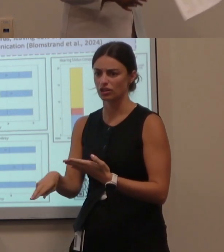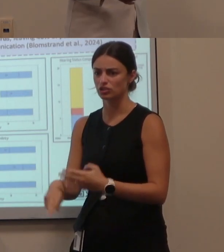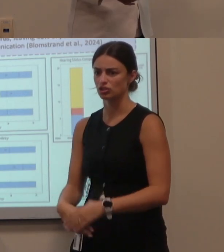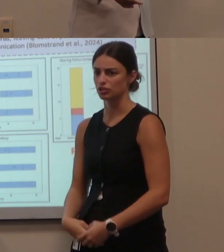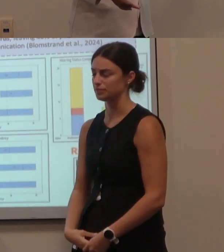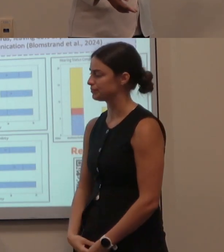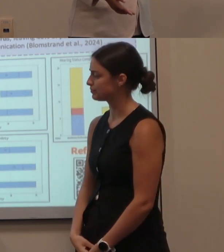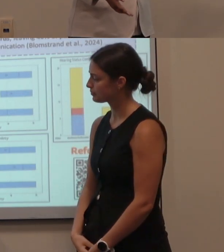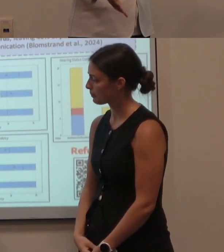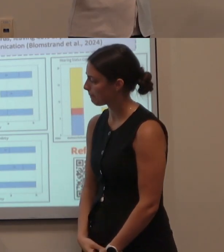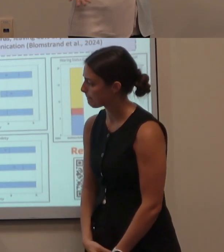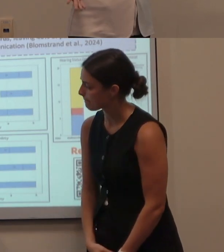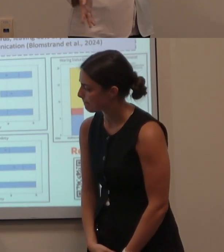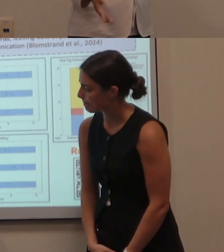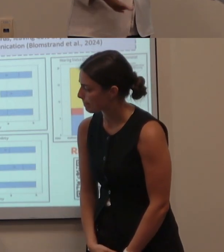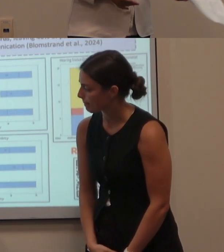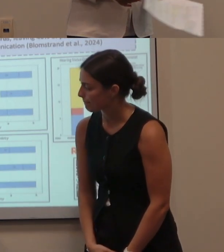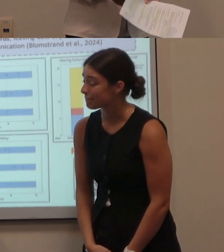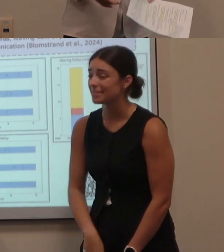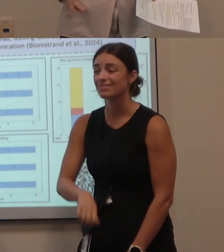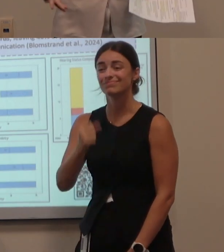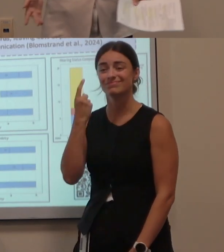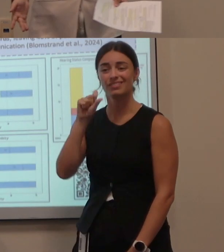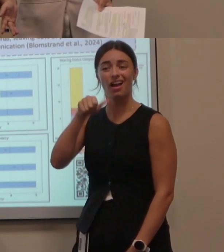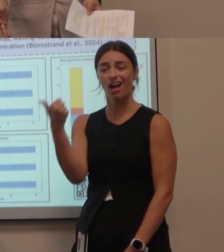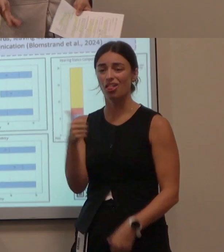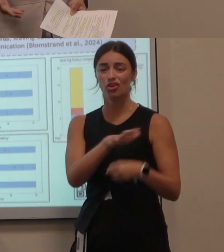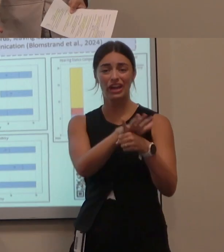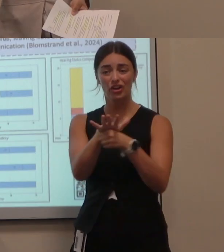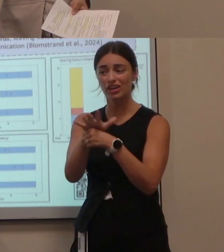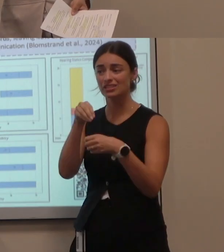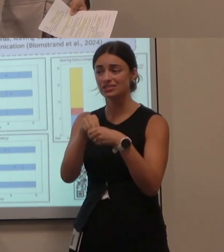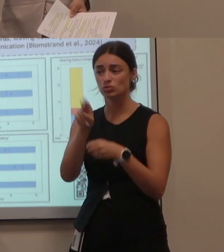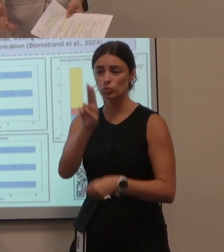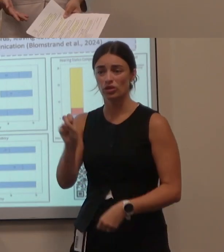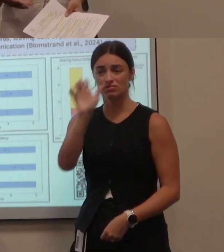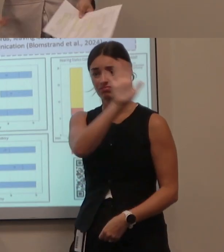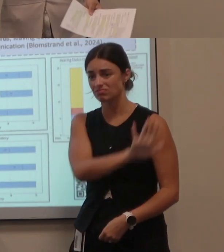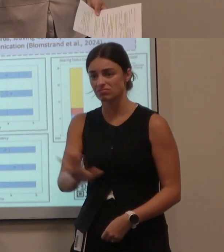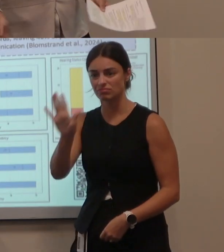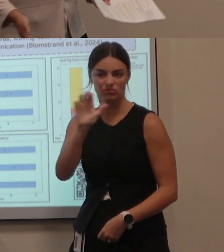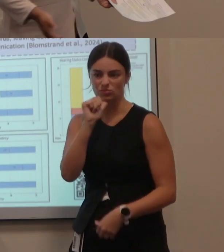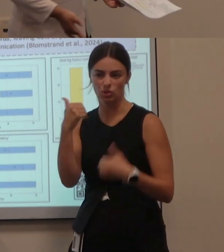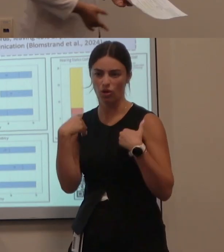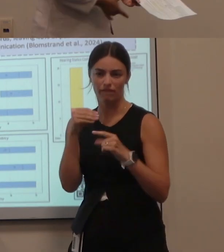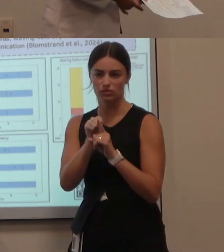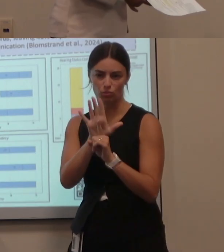And so other regions may not have enough exposure to deaf culture and different communication needs.